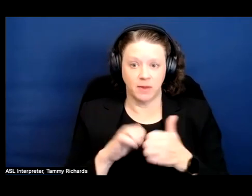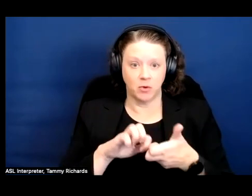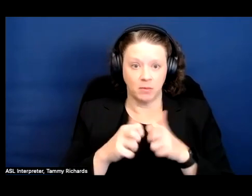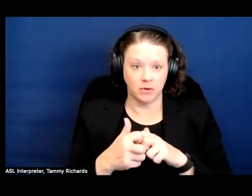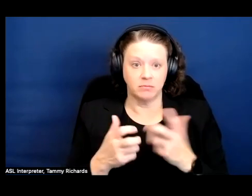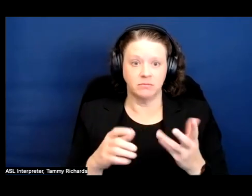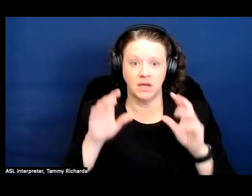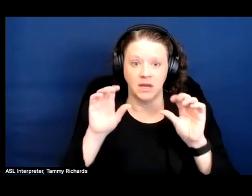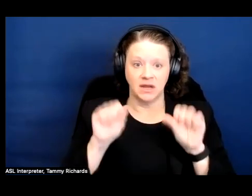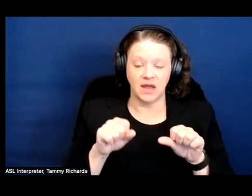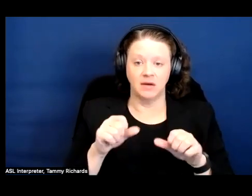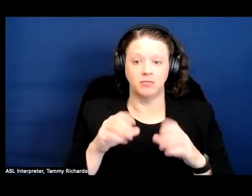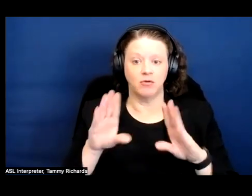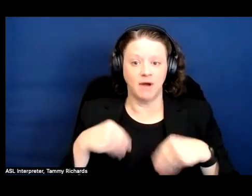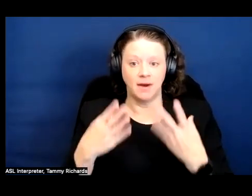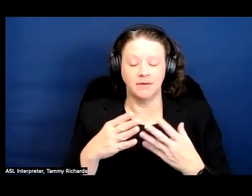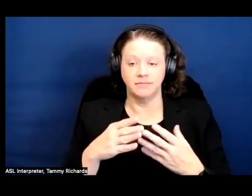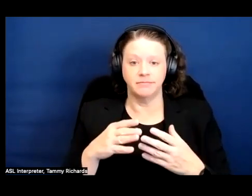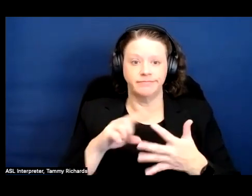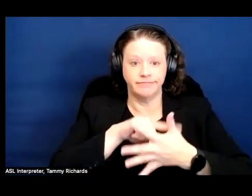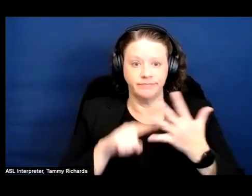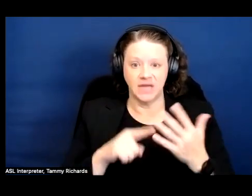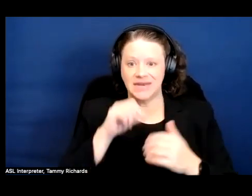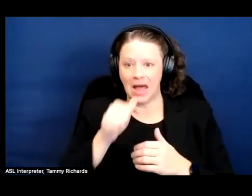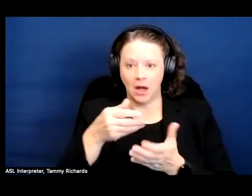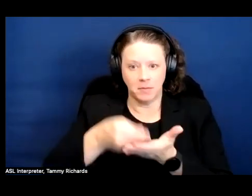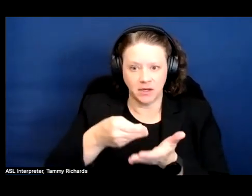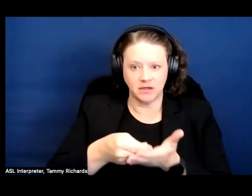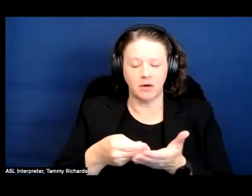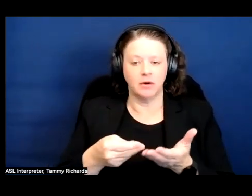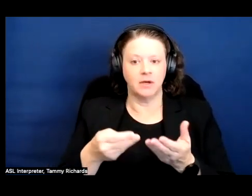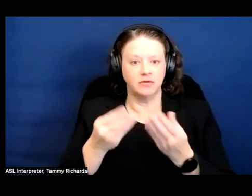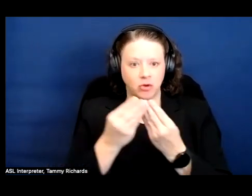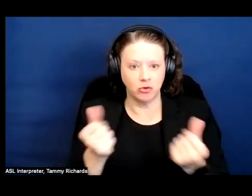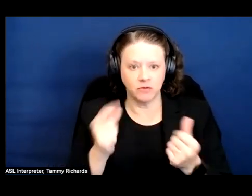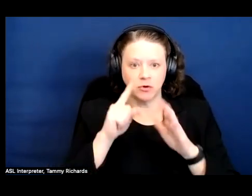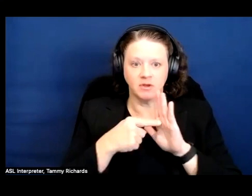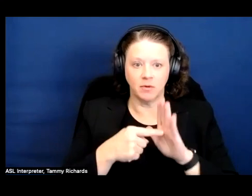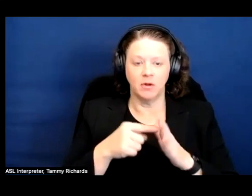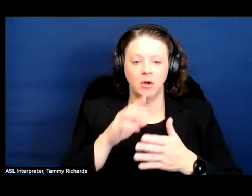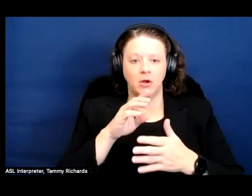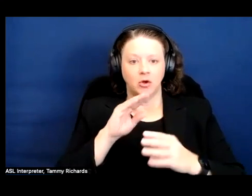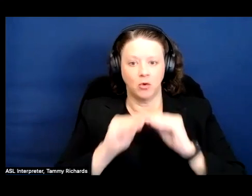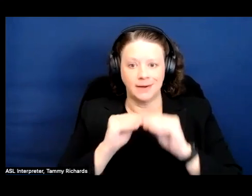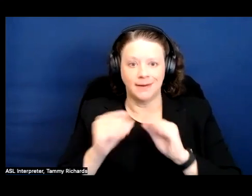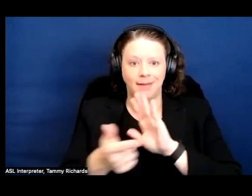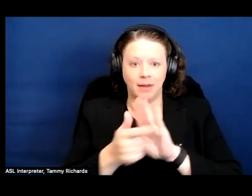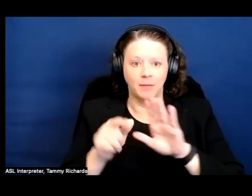with the Legal Aid Society of San Diego, with our Fair Housing team and we've done a lot in this area.